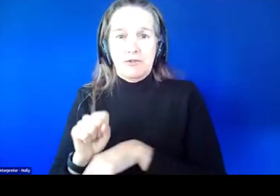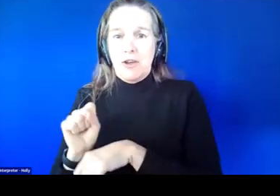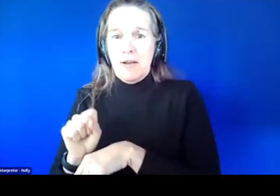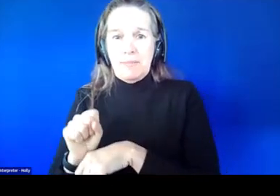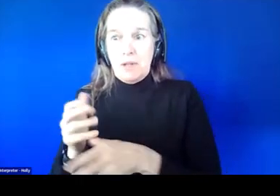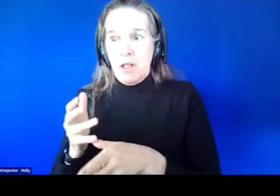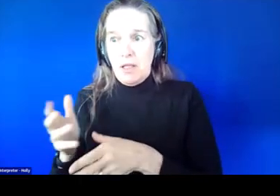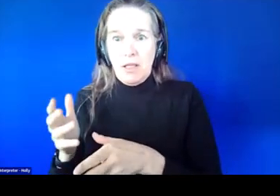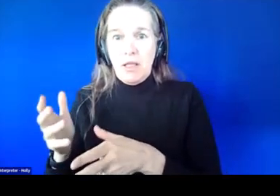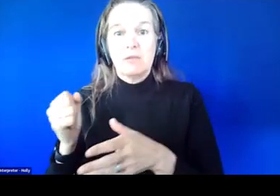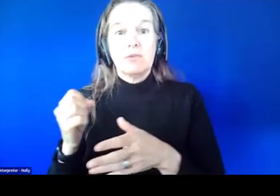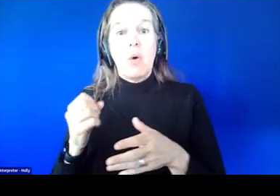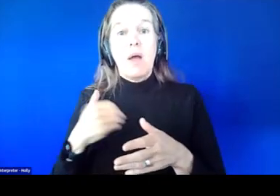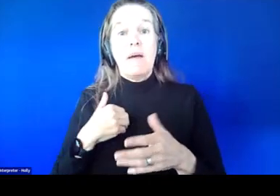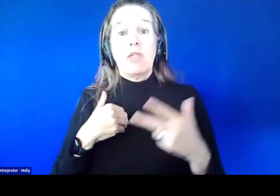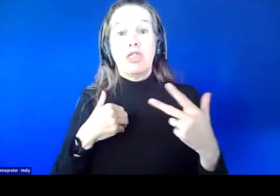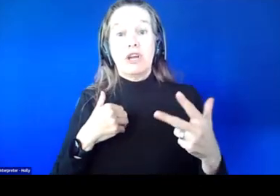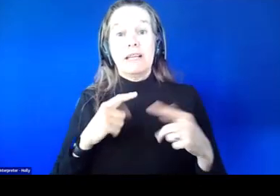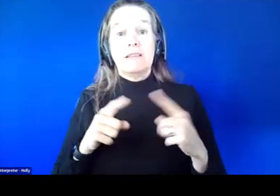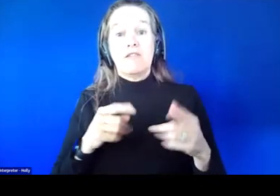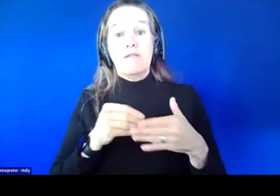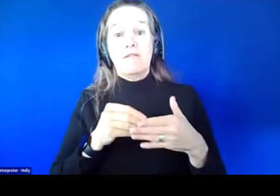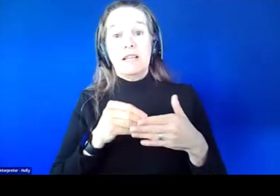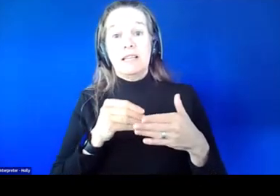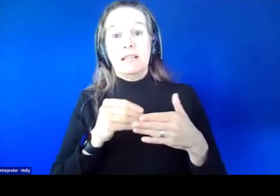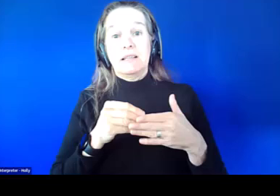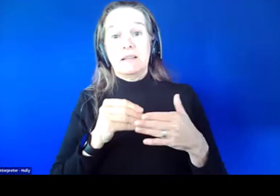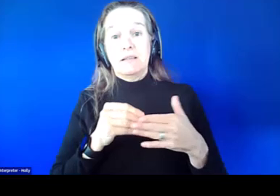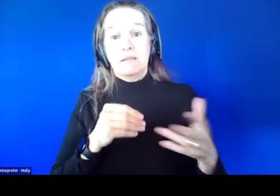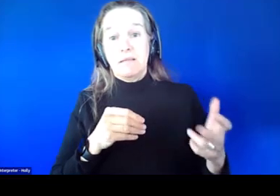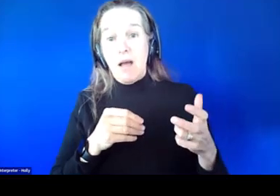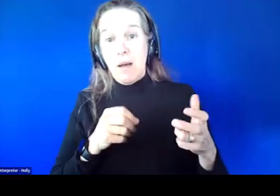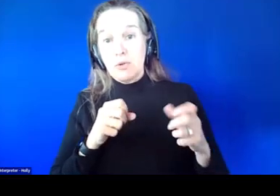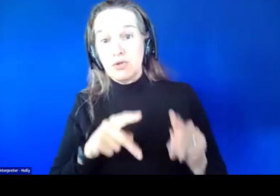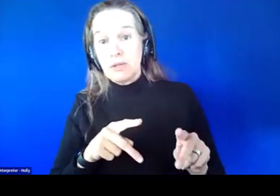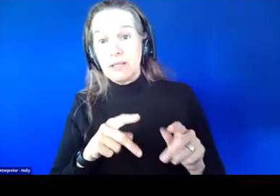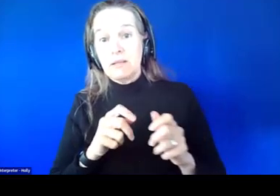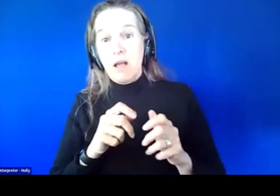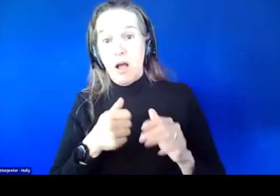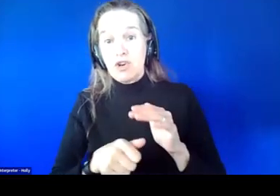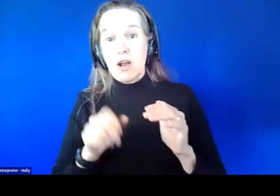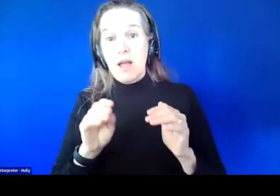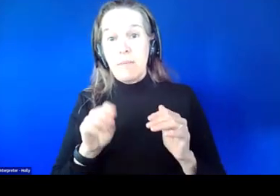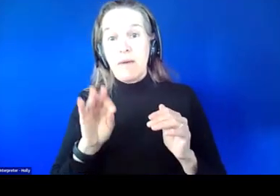different funding opportunities and the money follows the person contract um really lessens the load